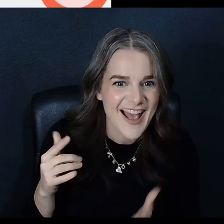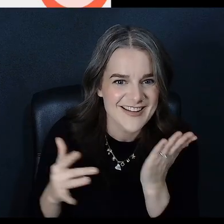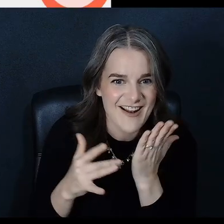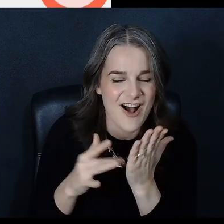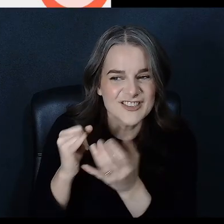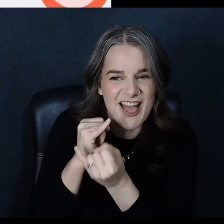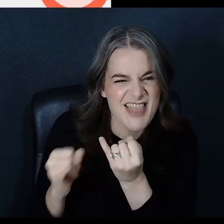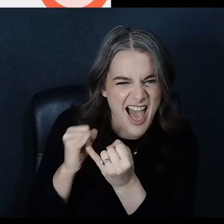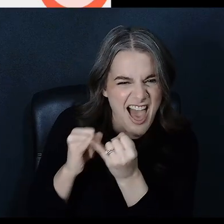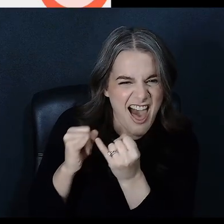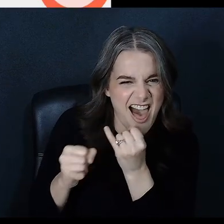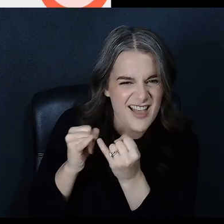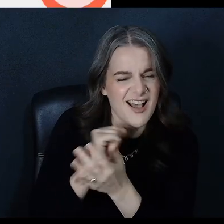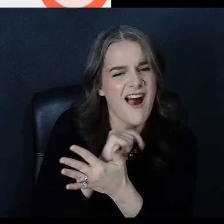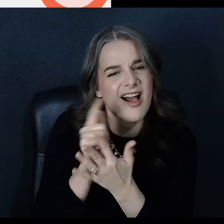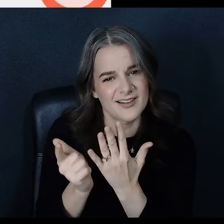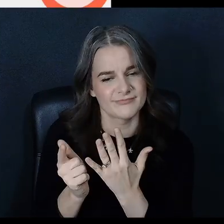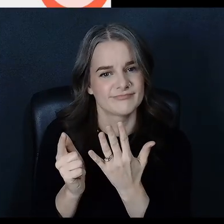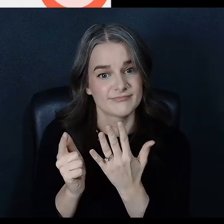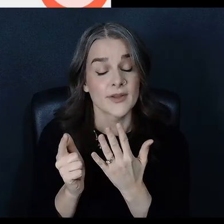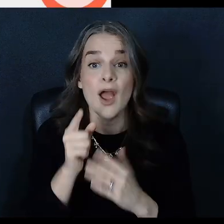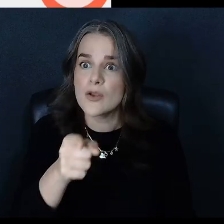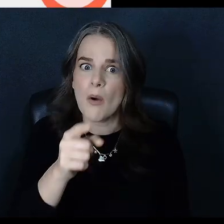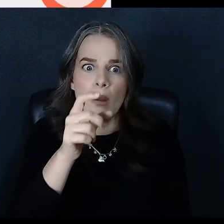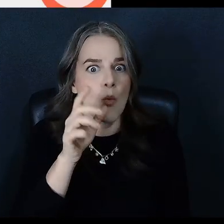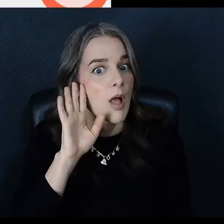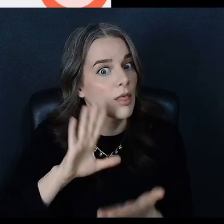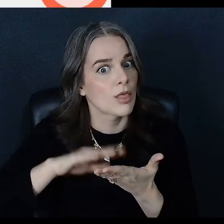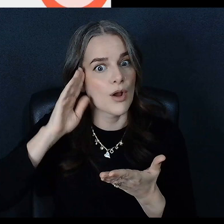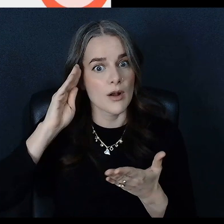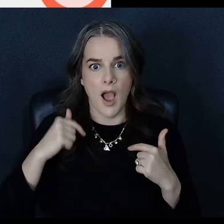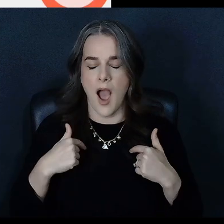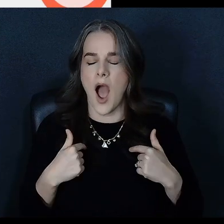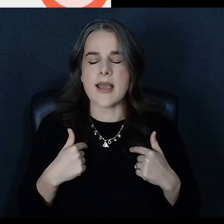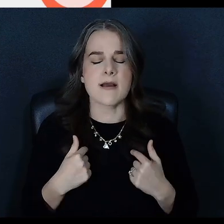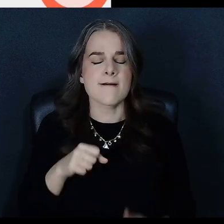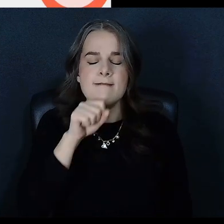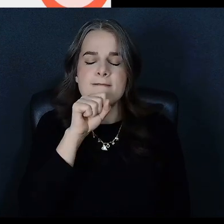And you'll learn quickly. I love technology, by the way. I'll put that out right here in the first slide. I love technology.